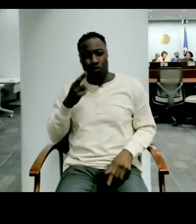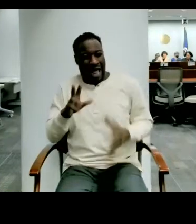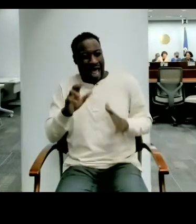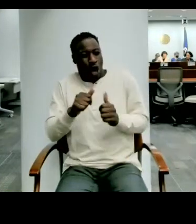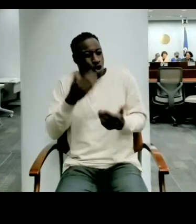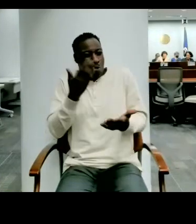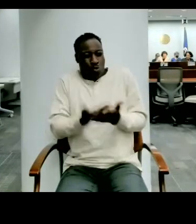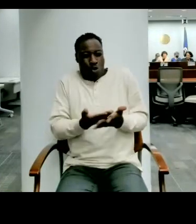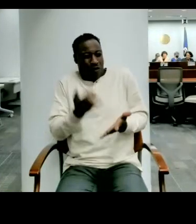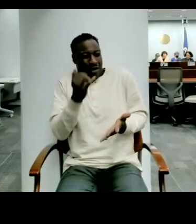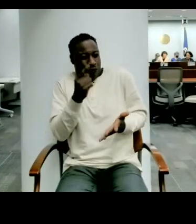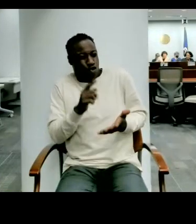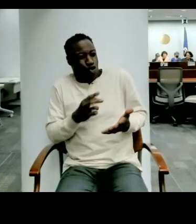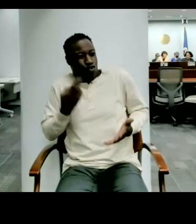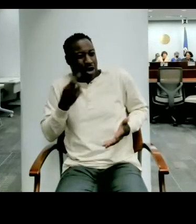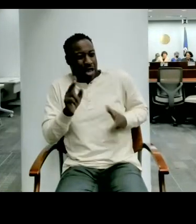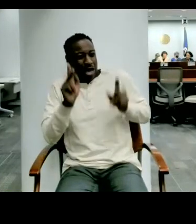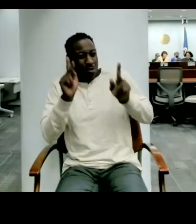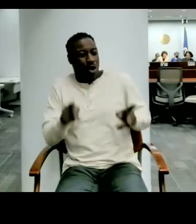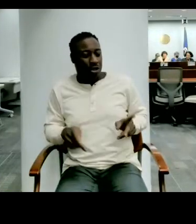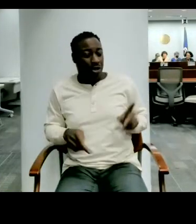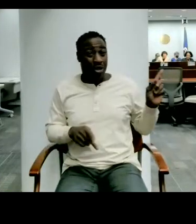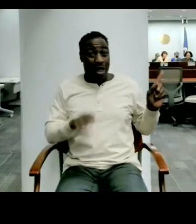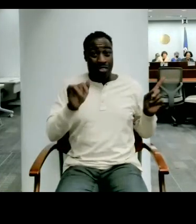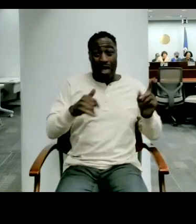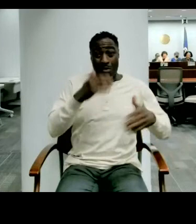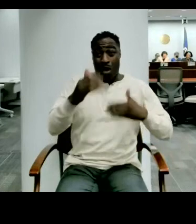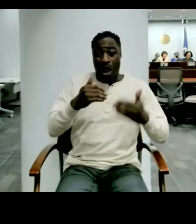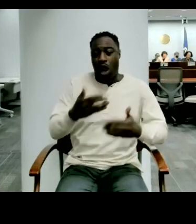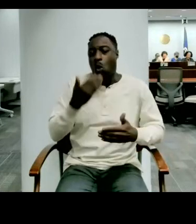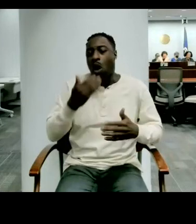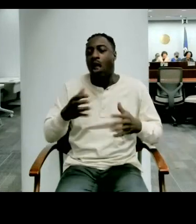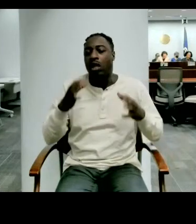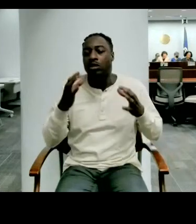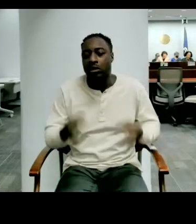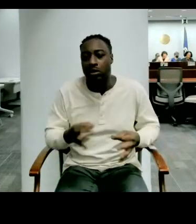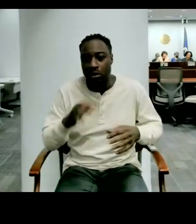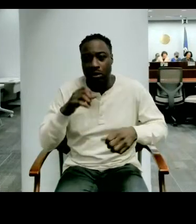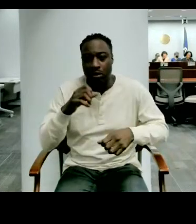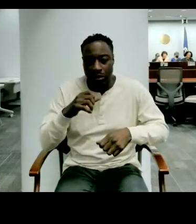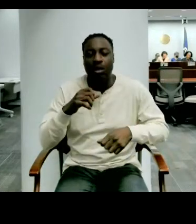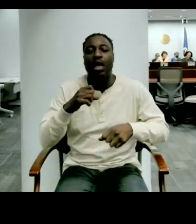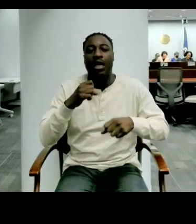I think that is pretty well established. I think this is an issue the EEOC has long